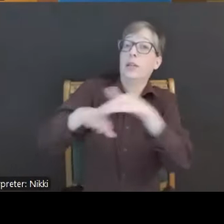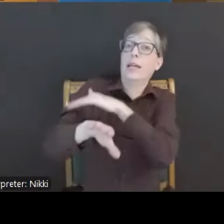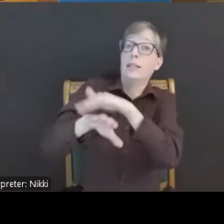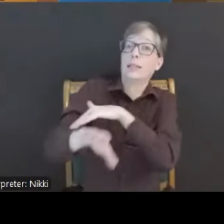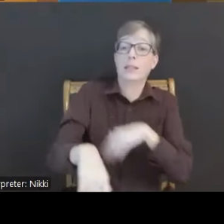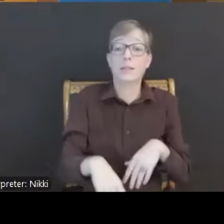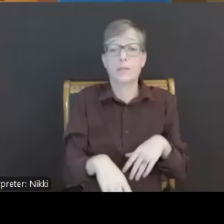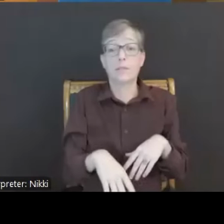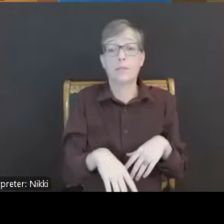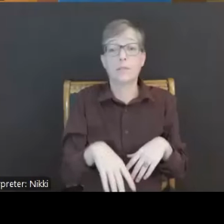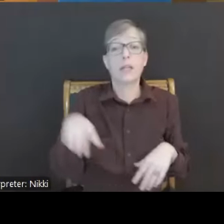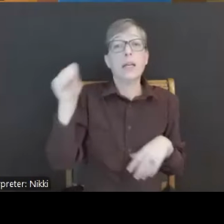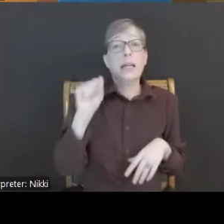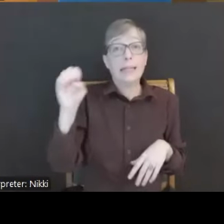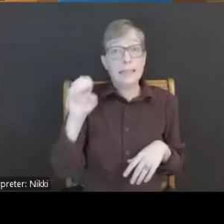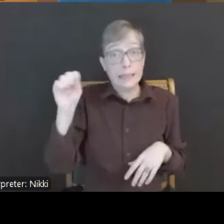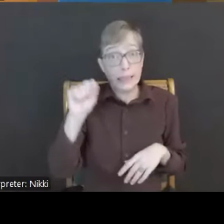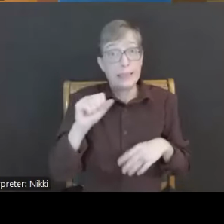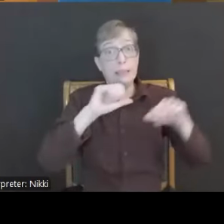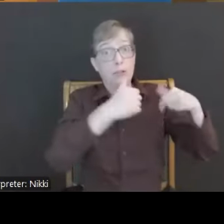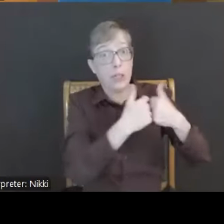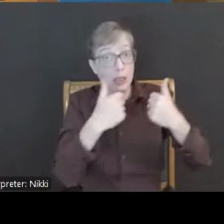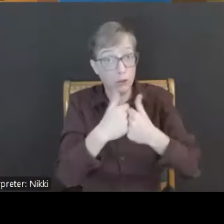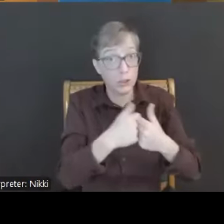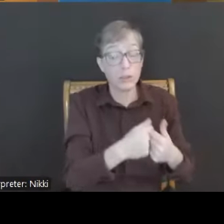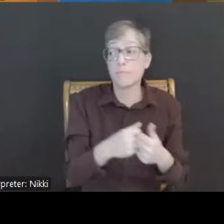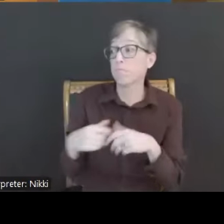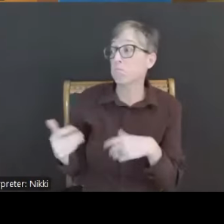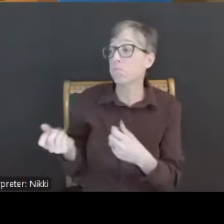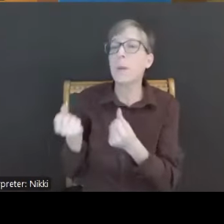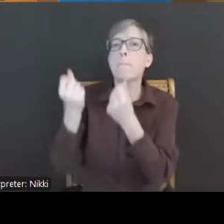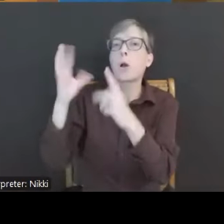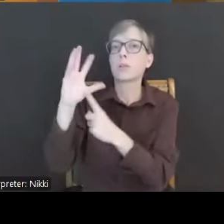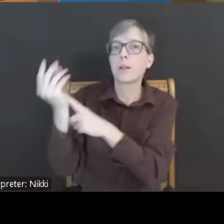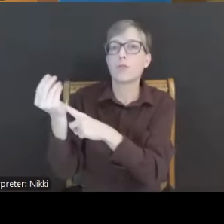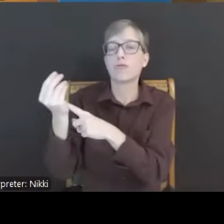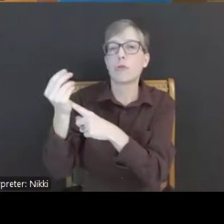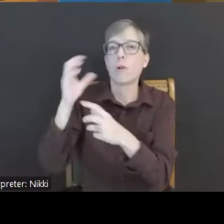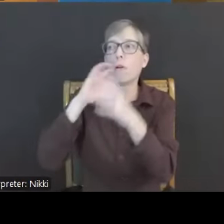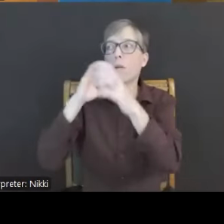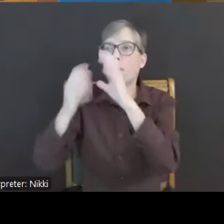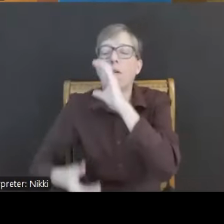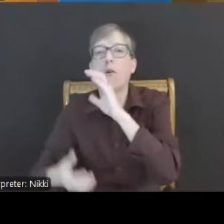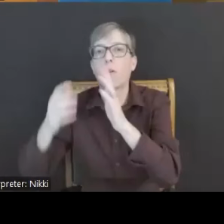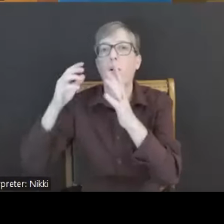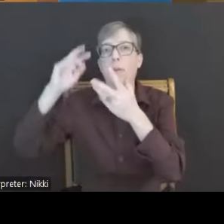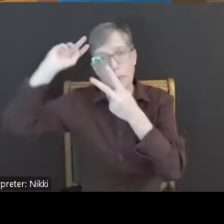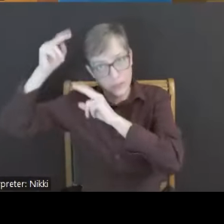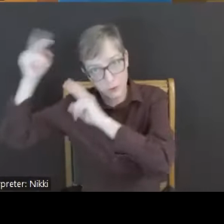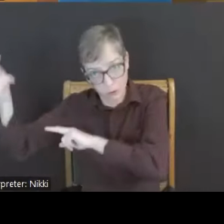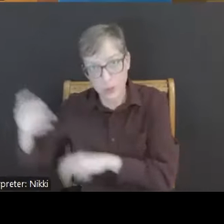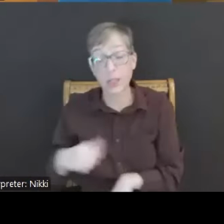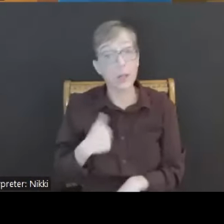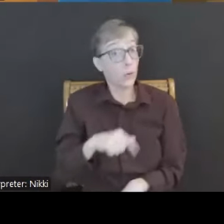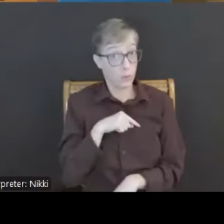and mul multi cultural misunderstandings um we're recognizing and acknowledging as a team that we